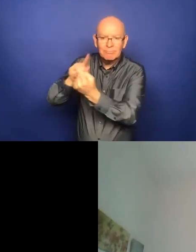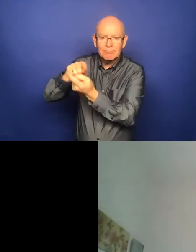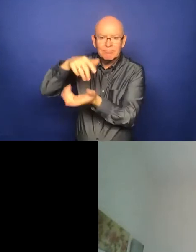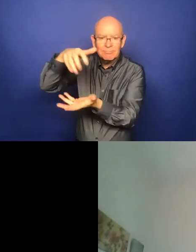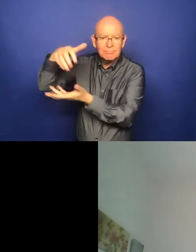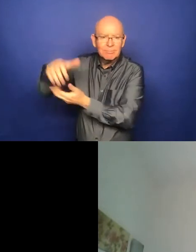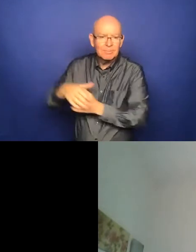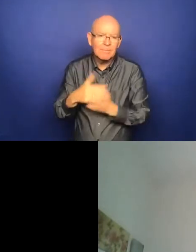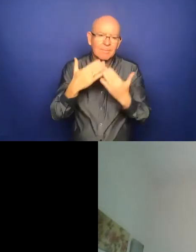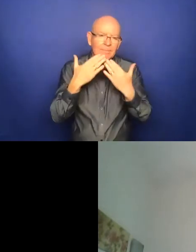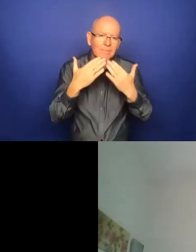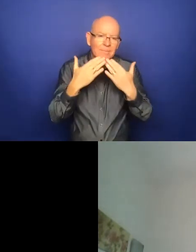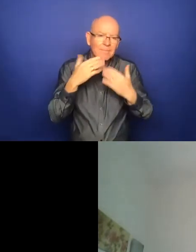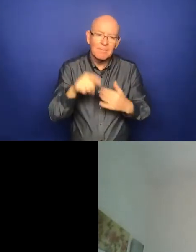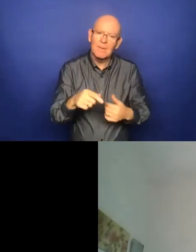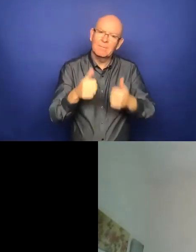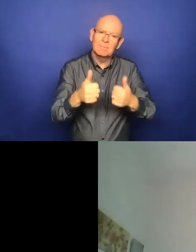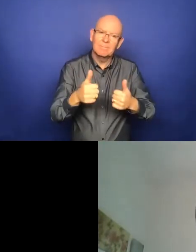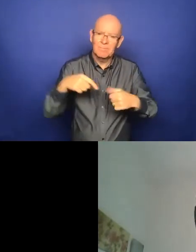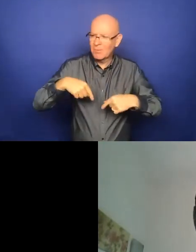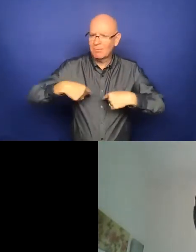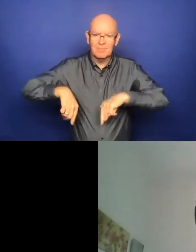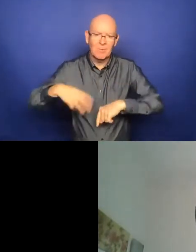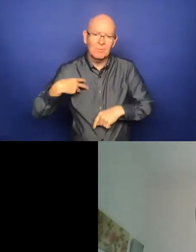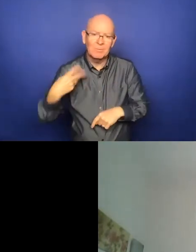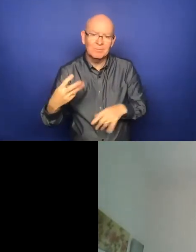. >> CHAIR: Thank you, Jennifer.